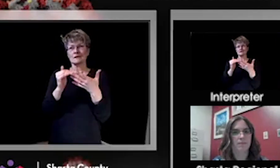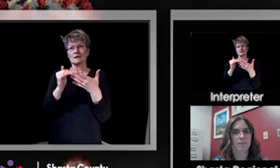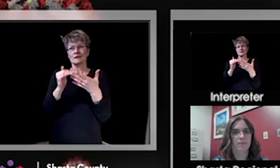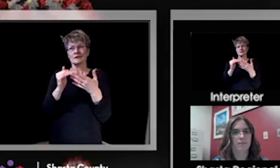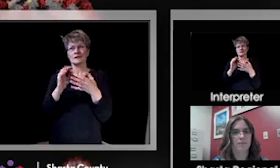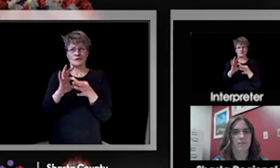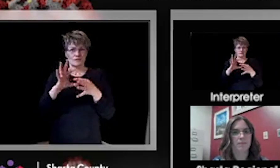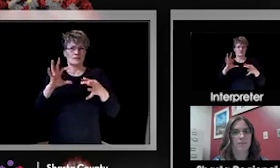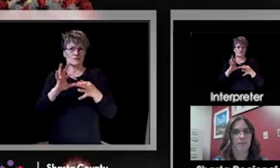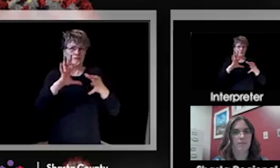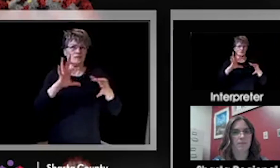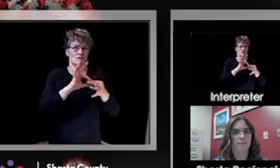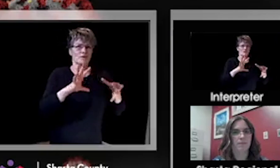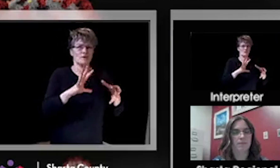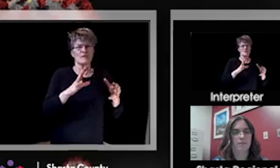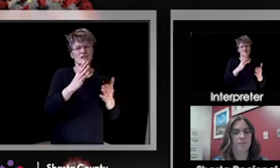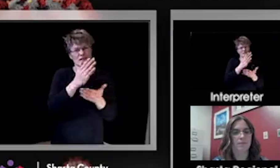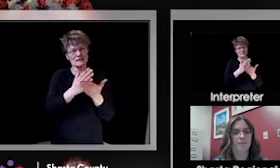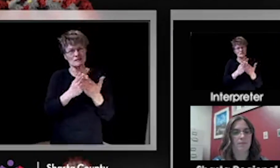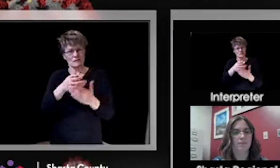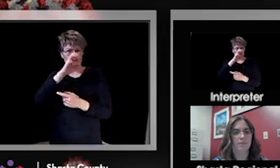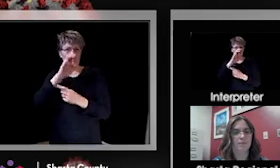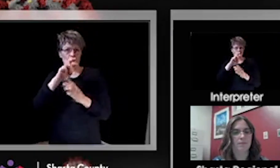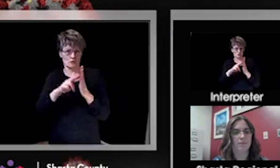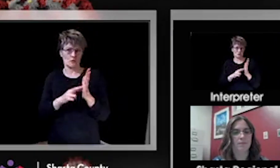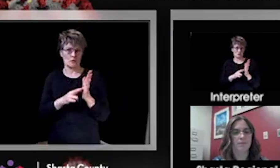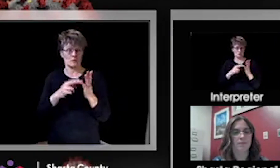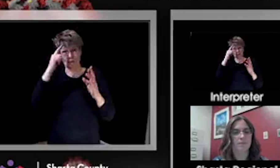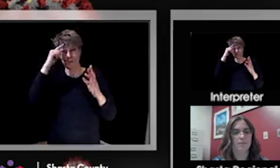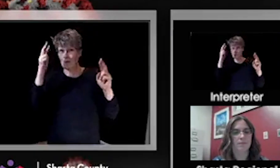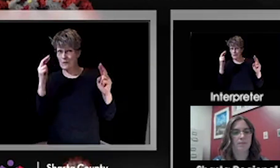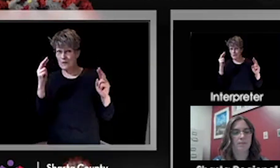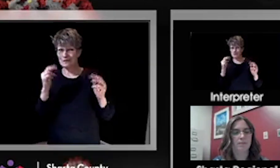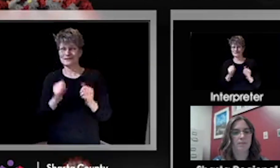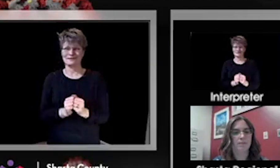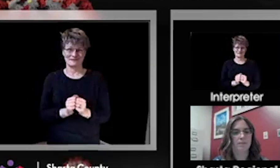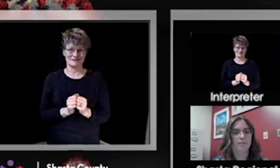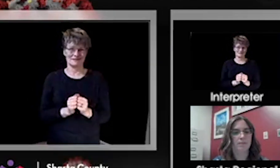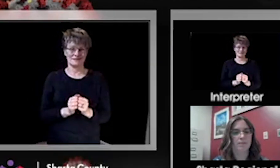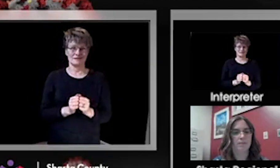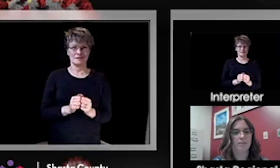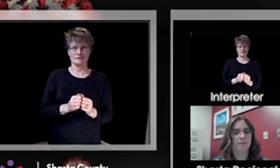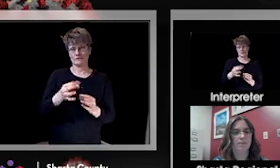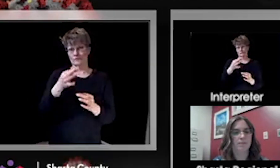look forward to that and hope to have some information to share soon with the community